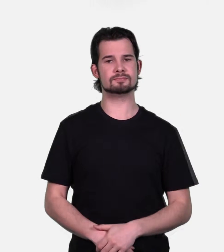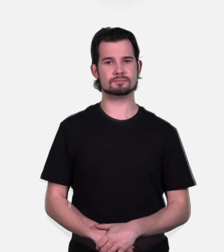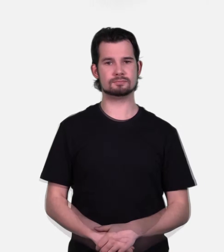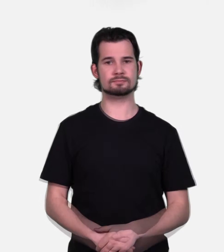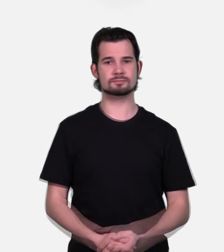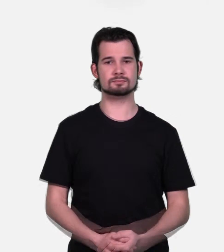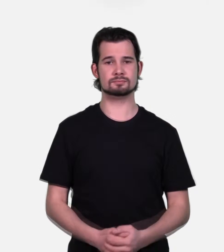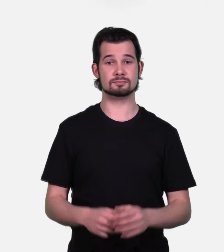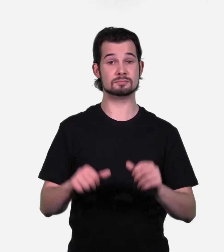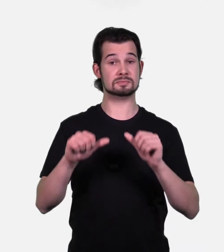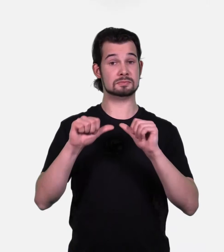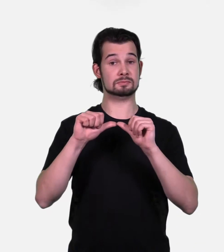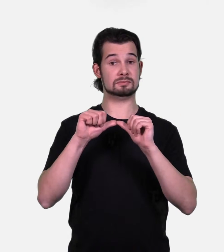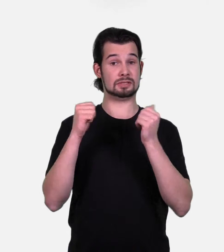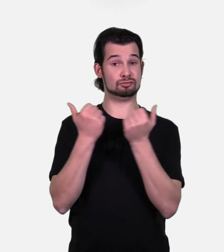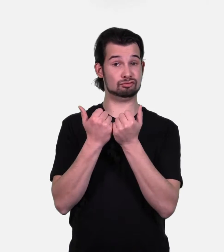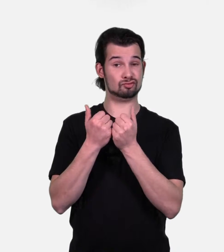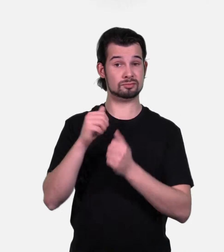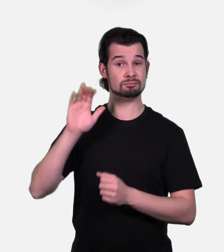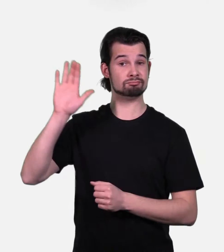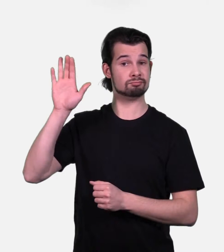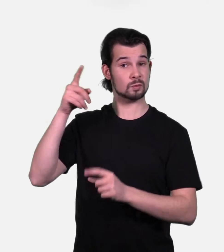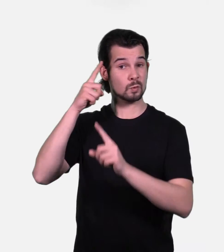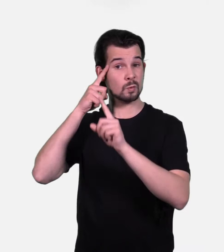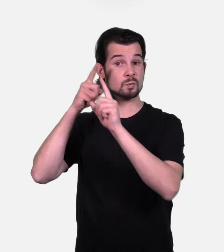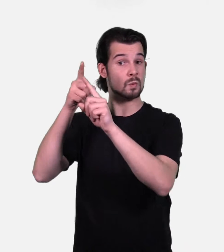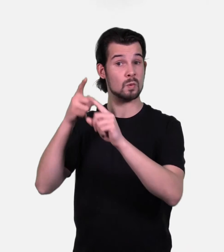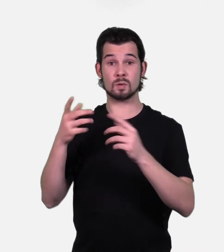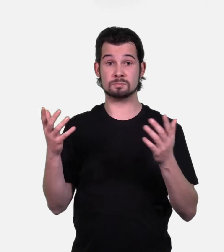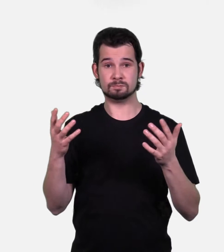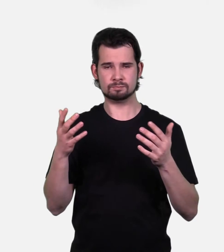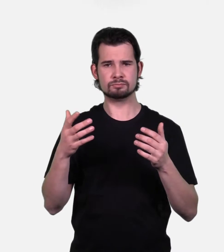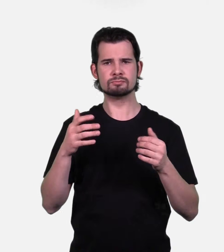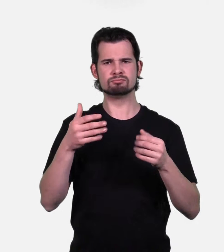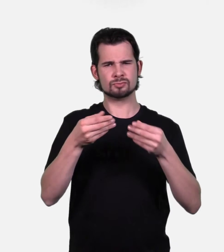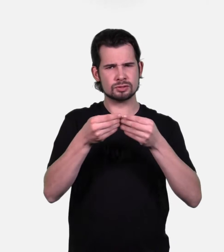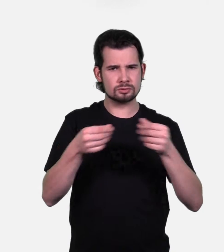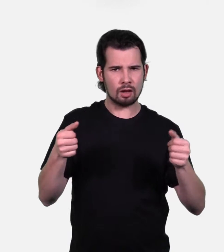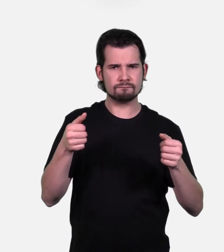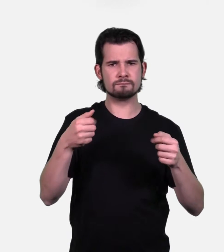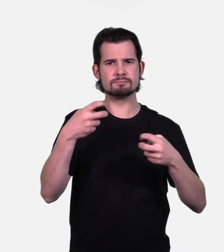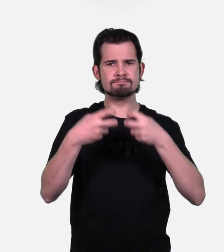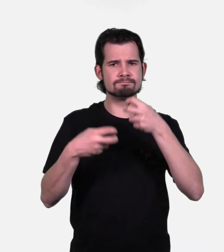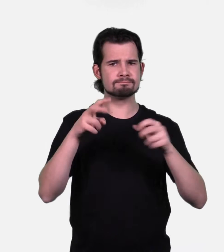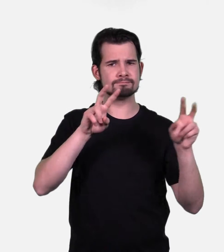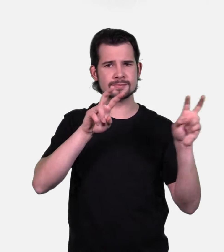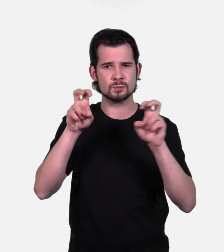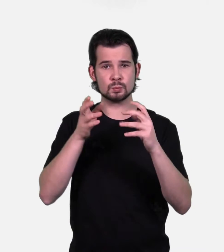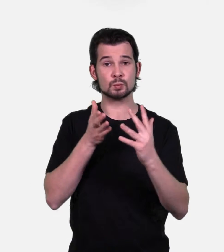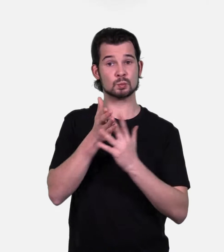The Agency strives to resolve matters through facilitation within 30 calendar days.